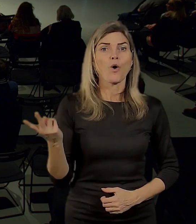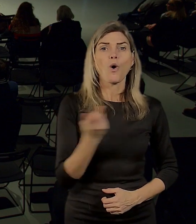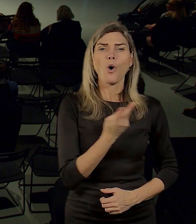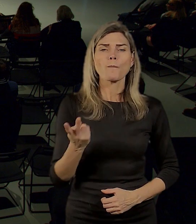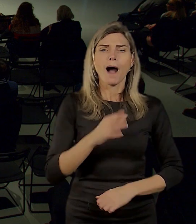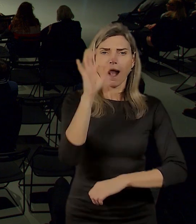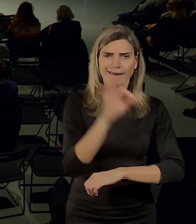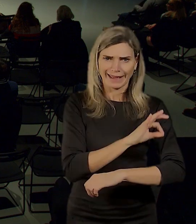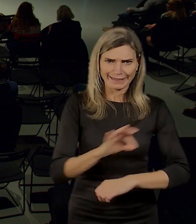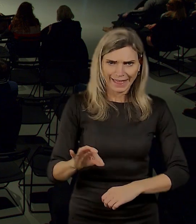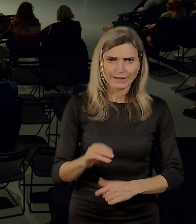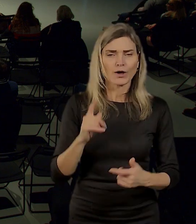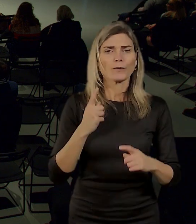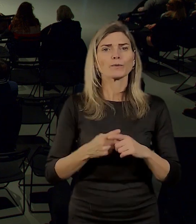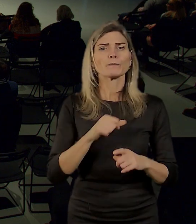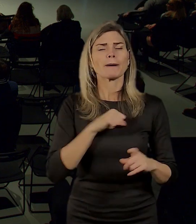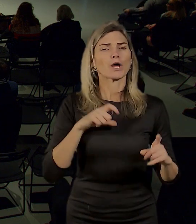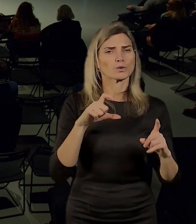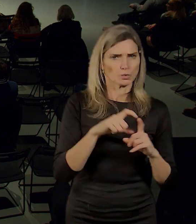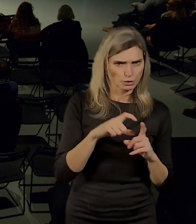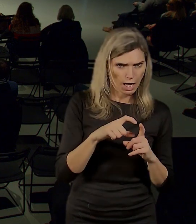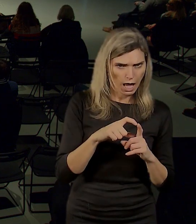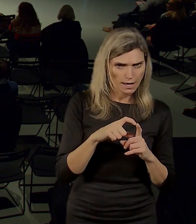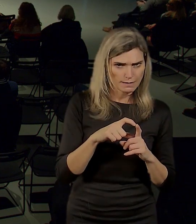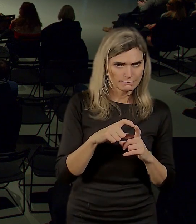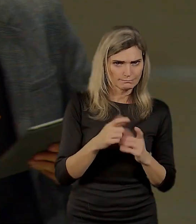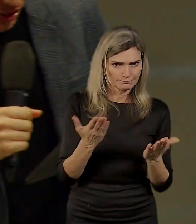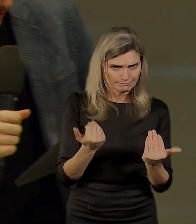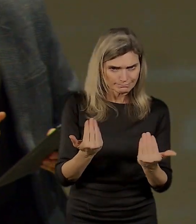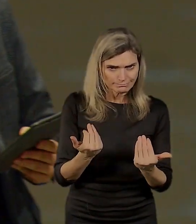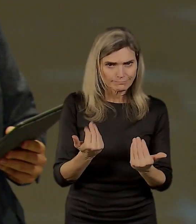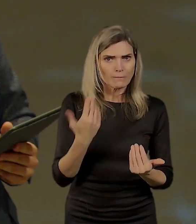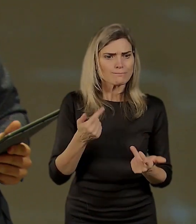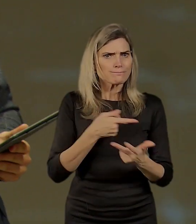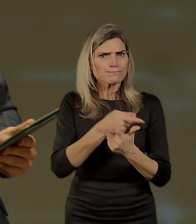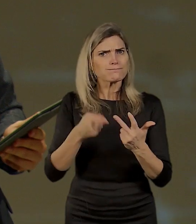who is the guarantor for the Prague 12 city district . And Jakub Hendrych, an architect from the Public Space Office.